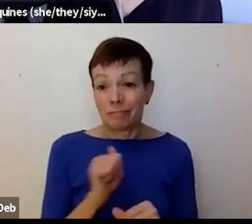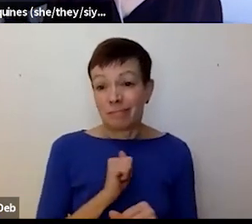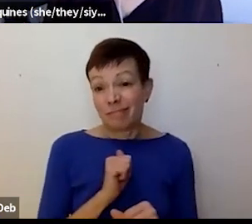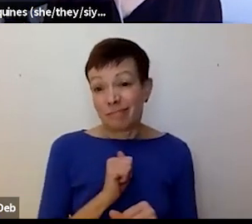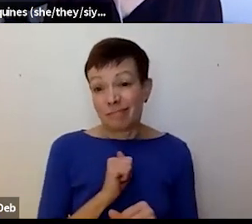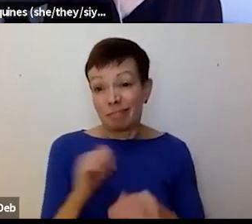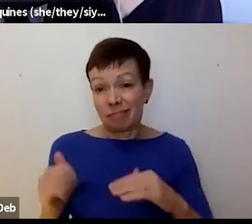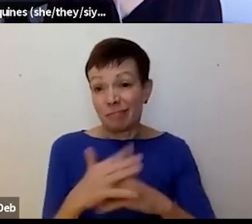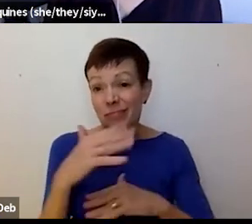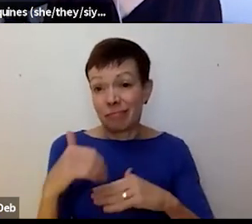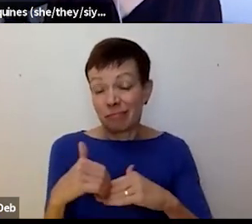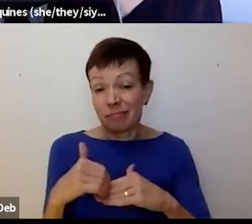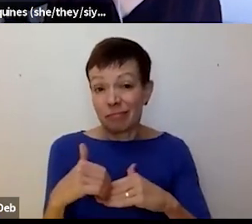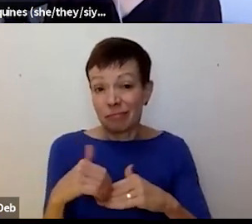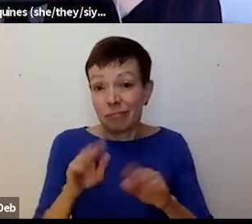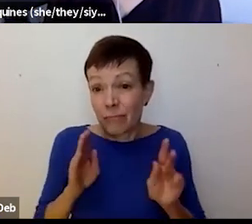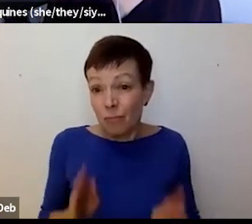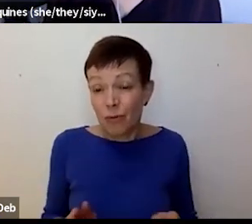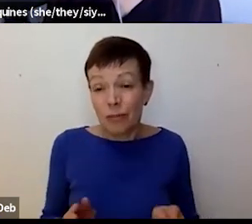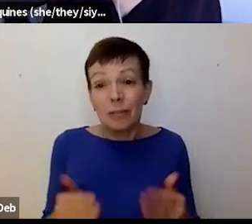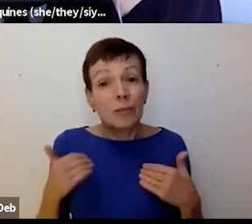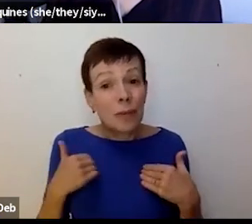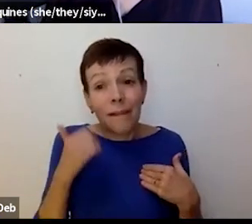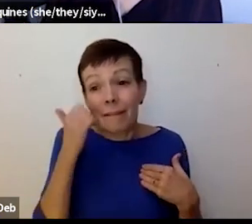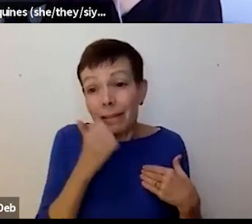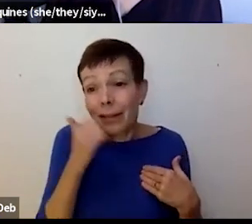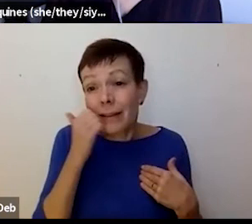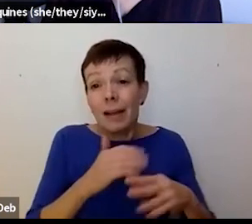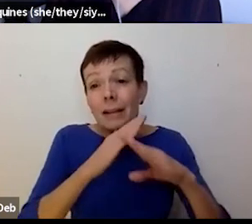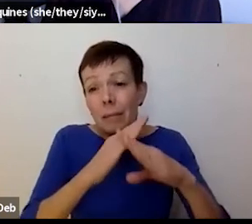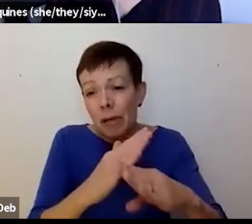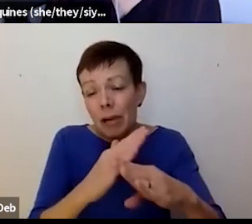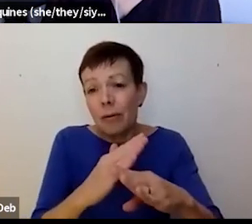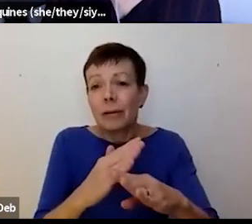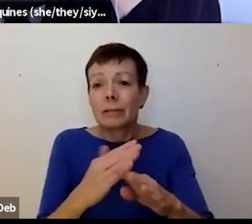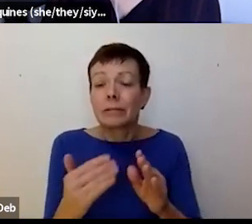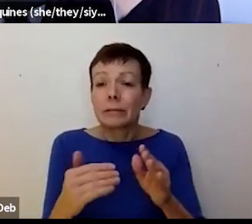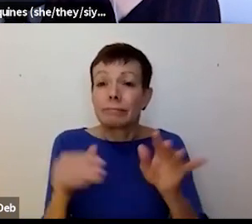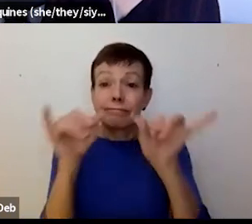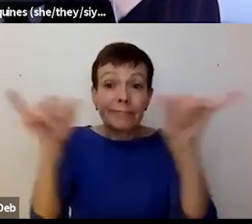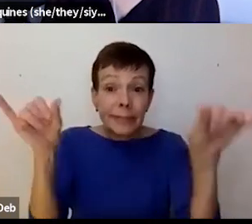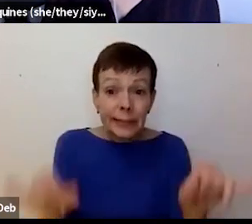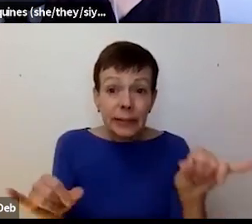you know, there're a lot of barriers that we face daily, like institutionalized racism, everyday